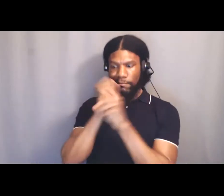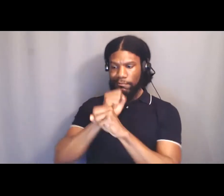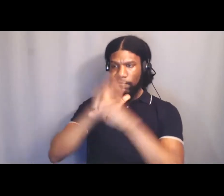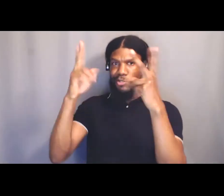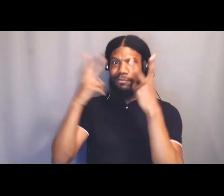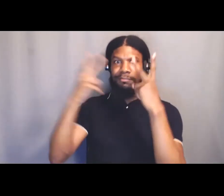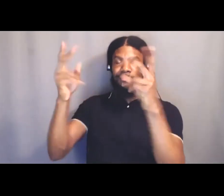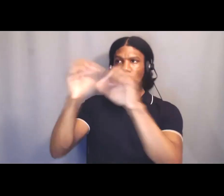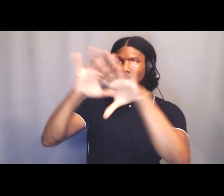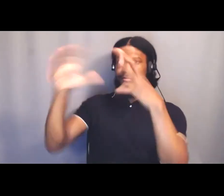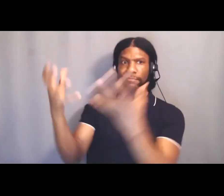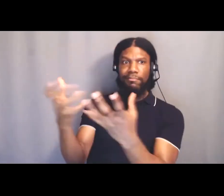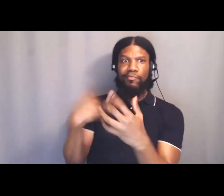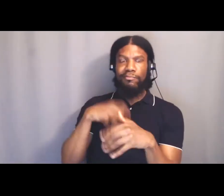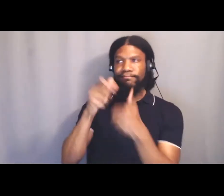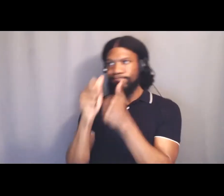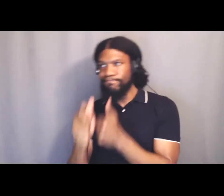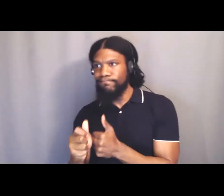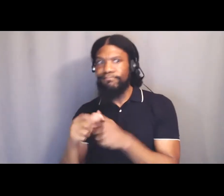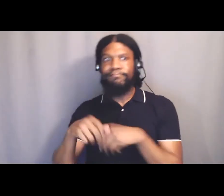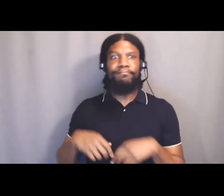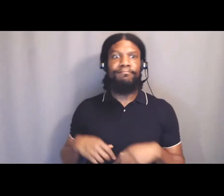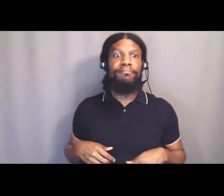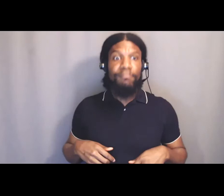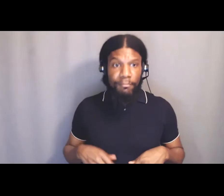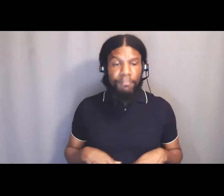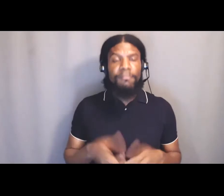is how we balance living in a world